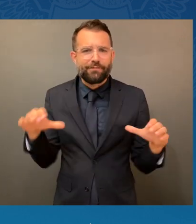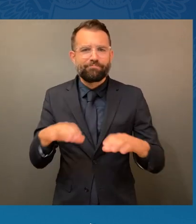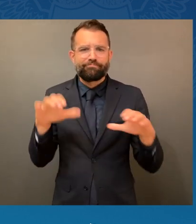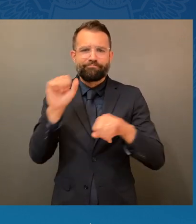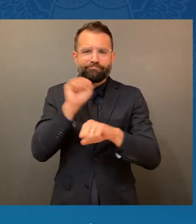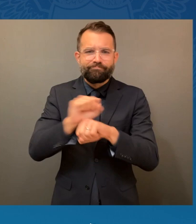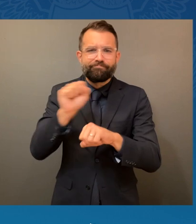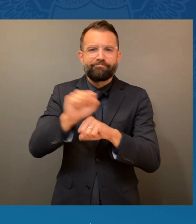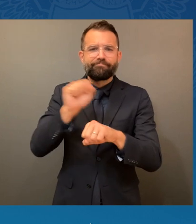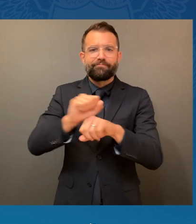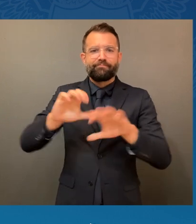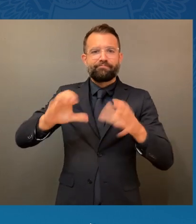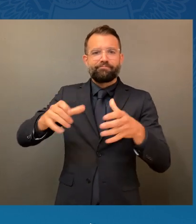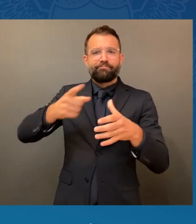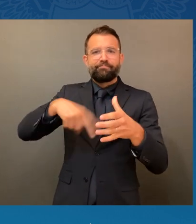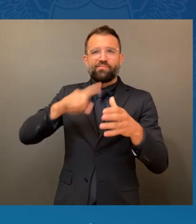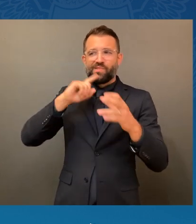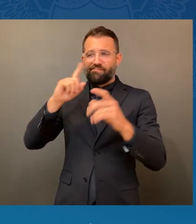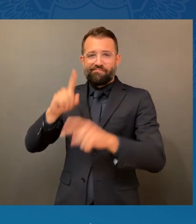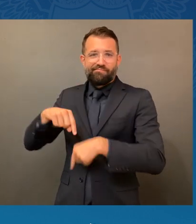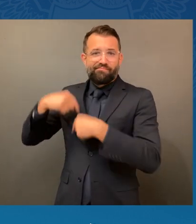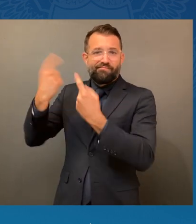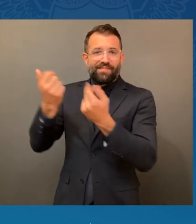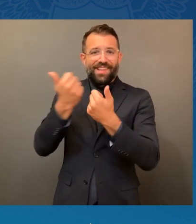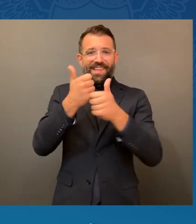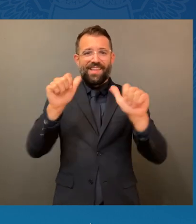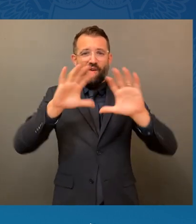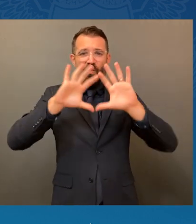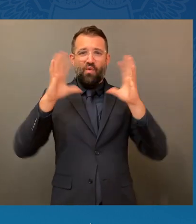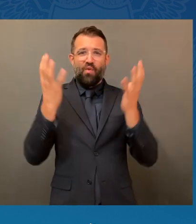and that is because of you -- each one of you.